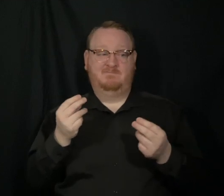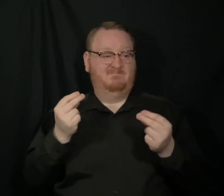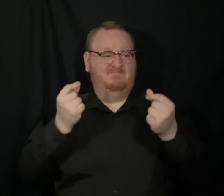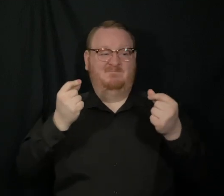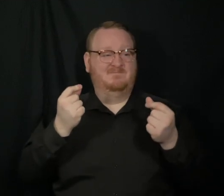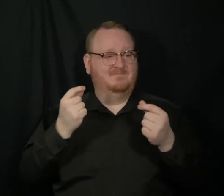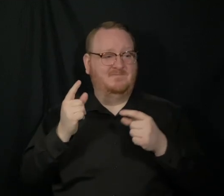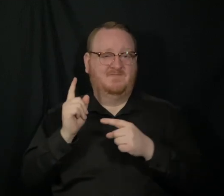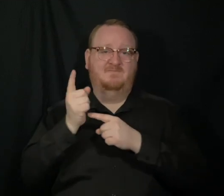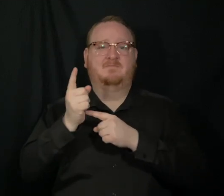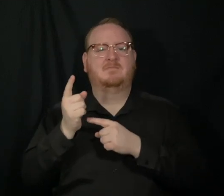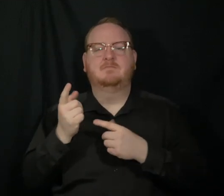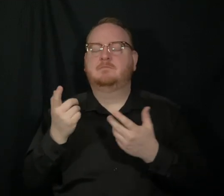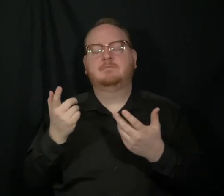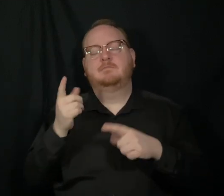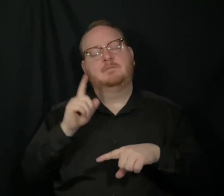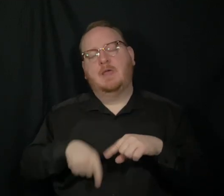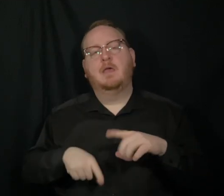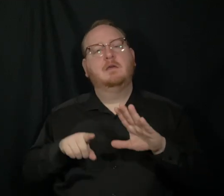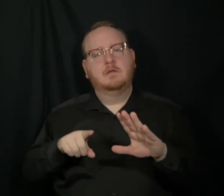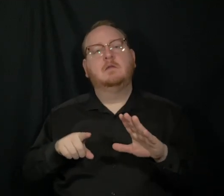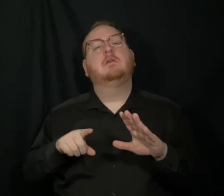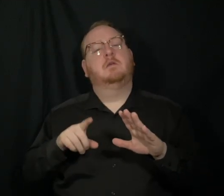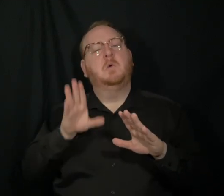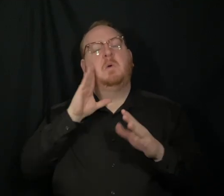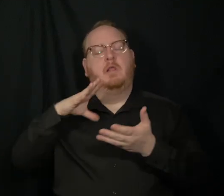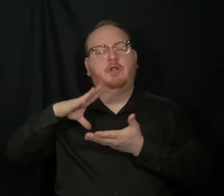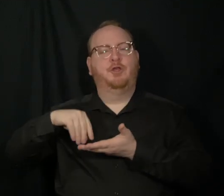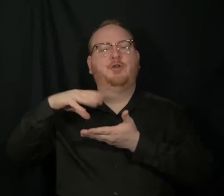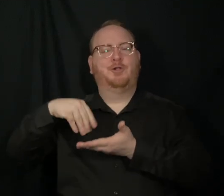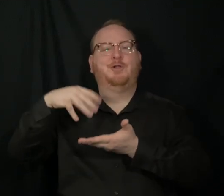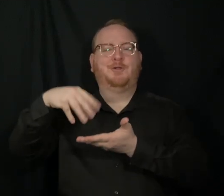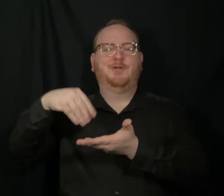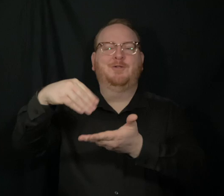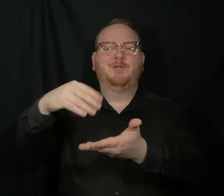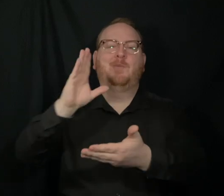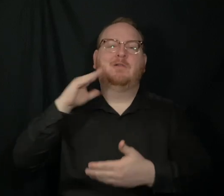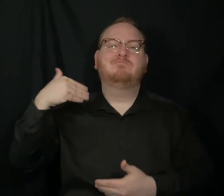going to learn so much over the years and on your journey. We